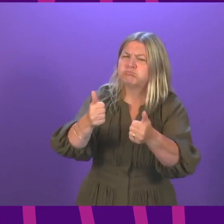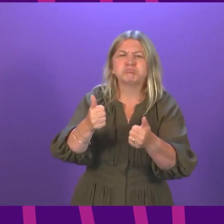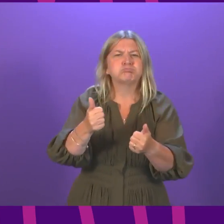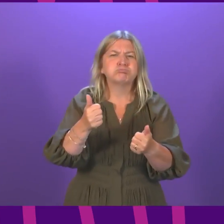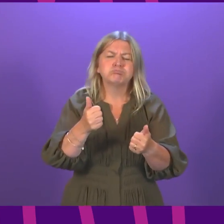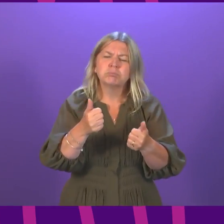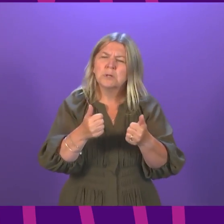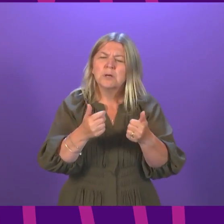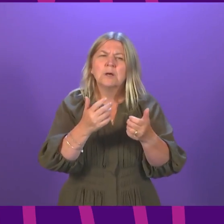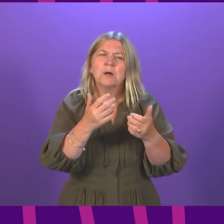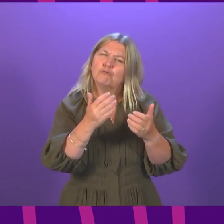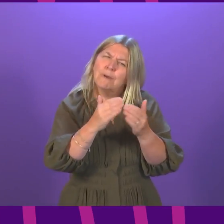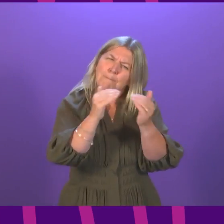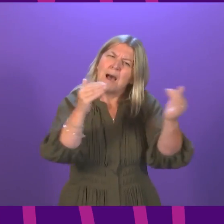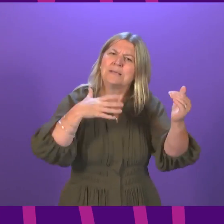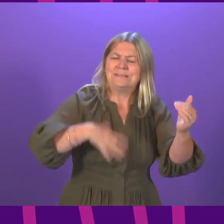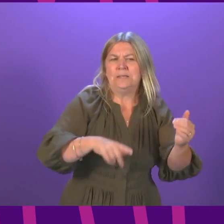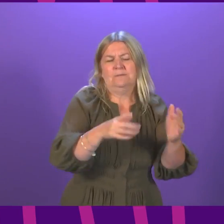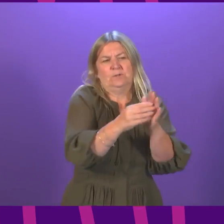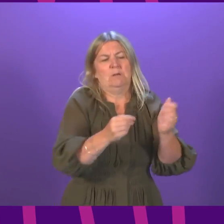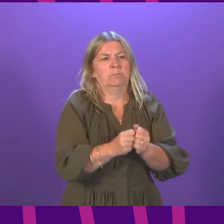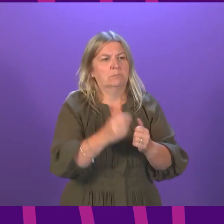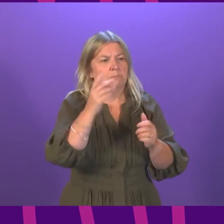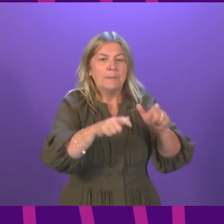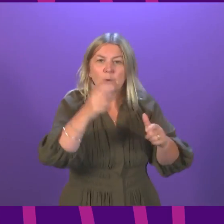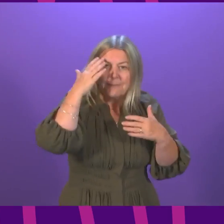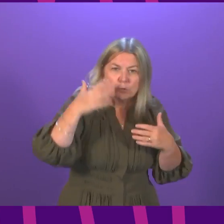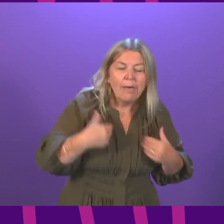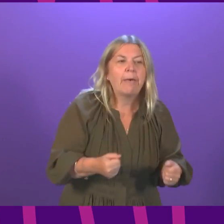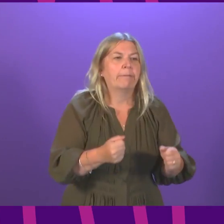and complex needs: people who not only have mental health problems and drug and alcohol